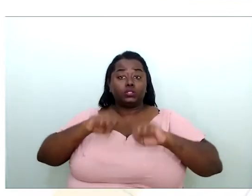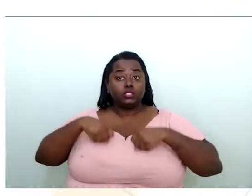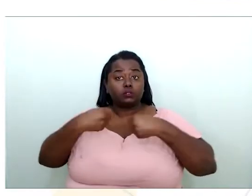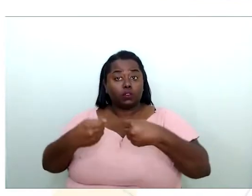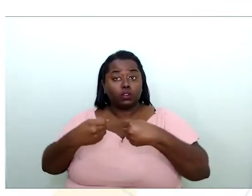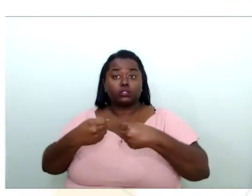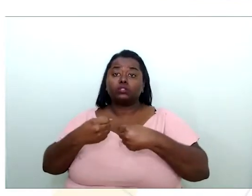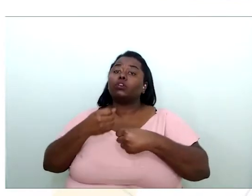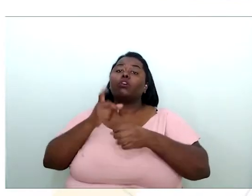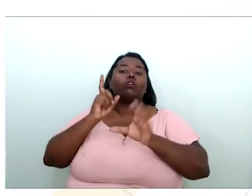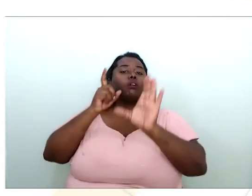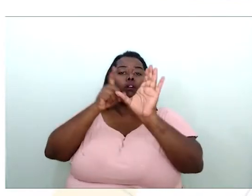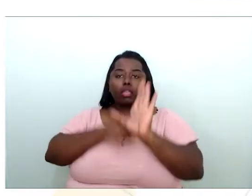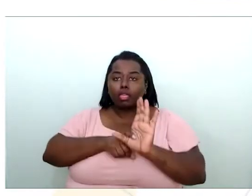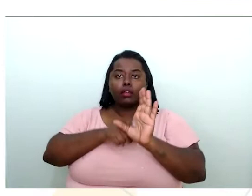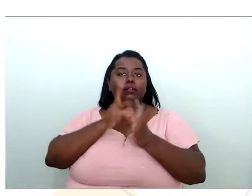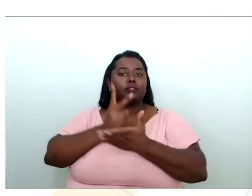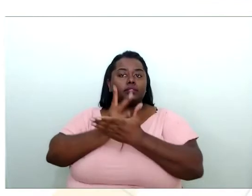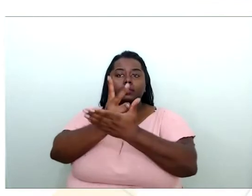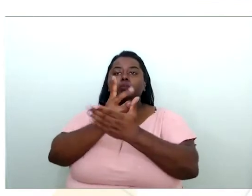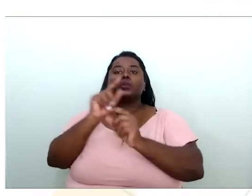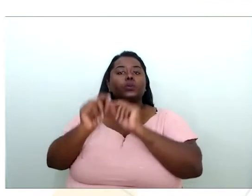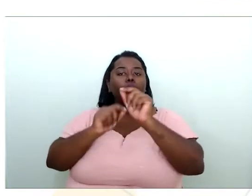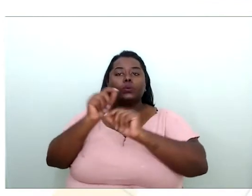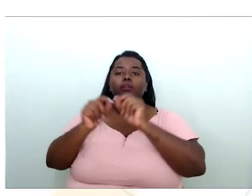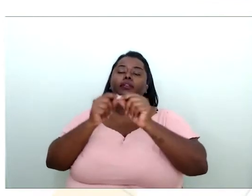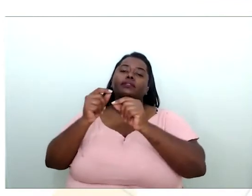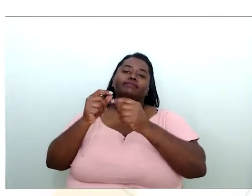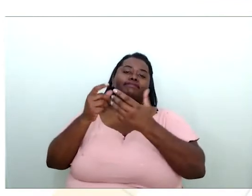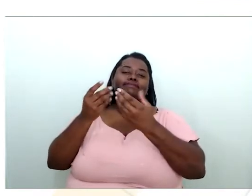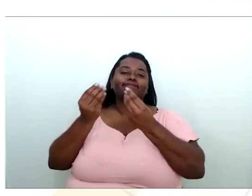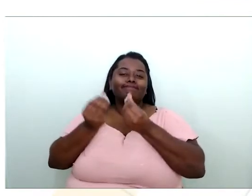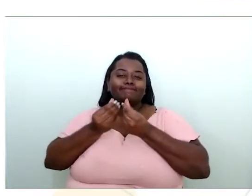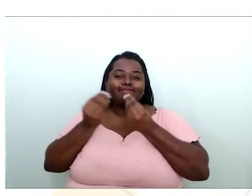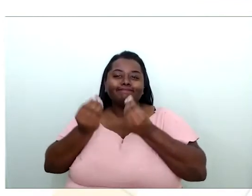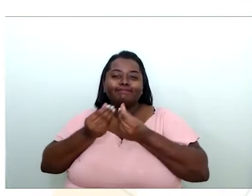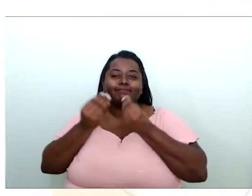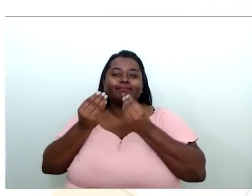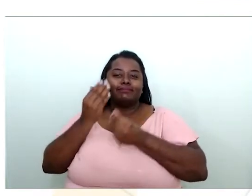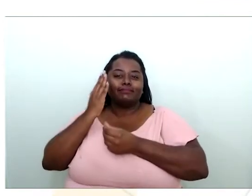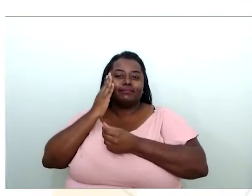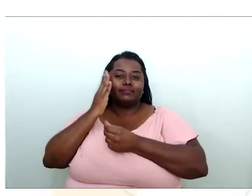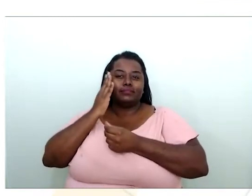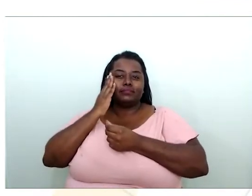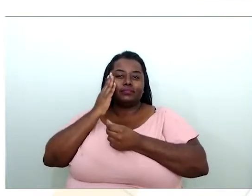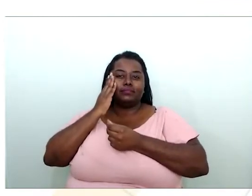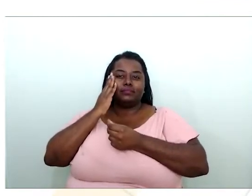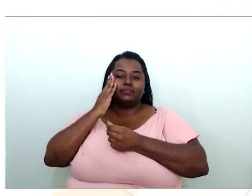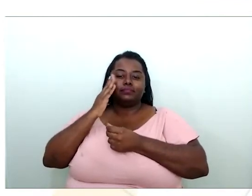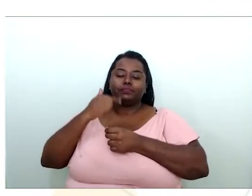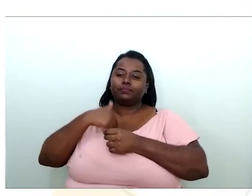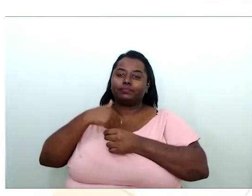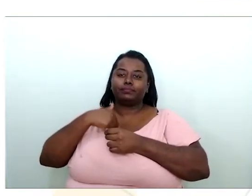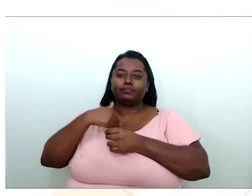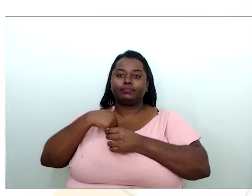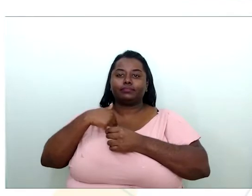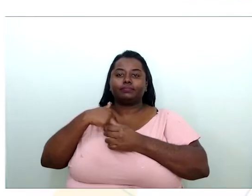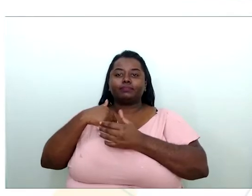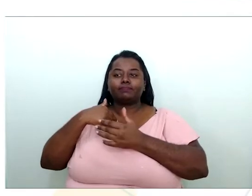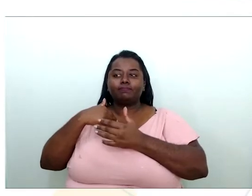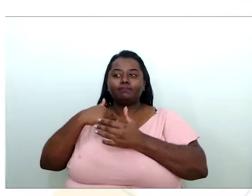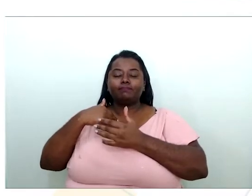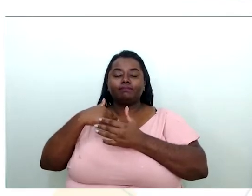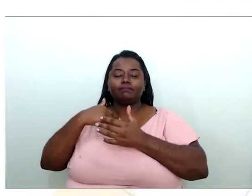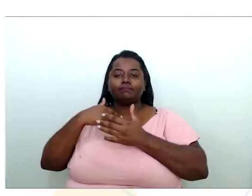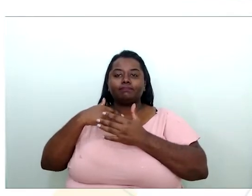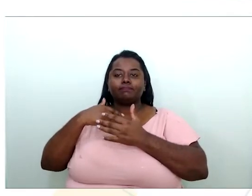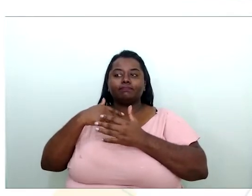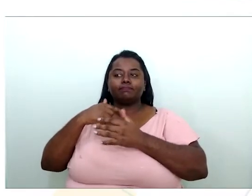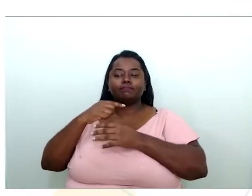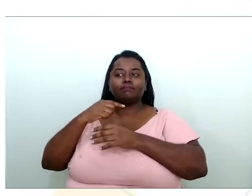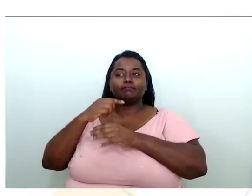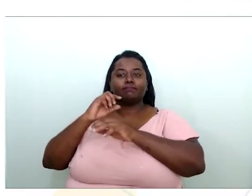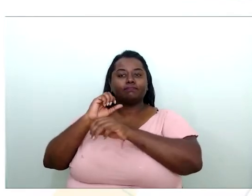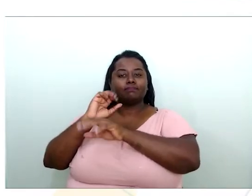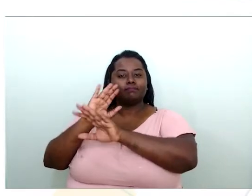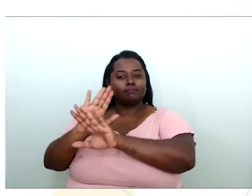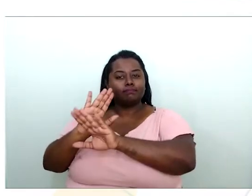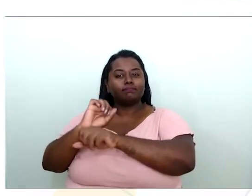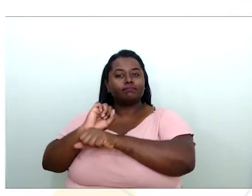remain subject to skepticism you know yeah I choked up a little because you know